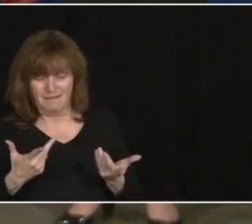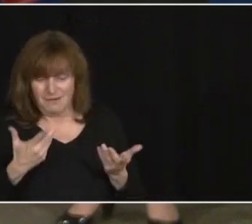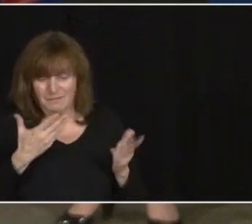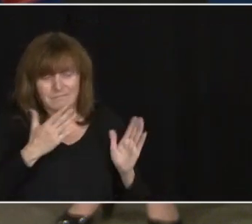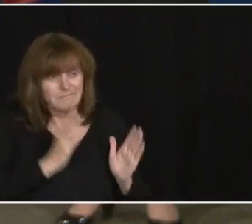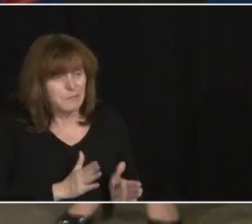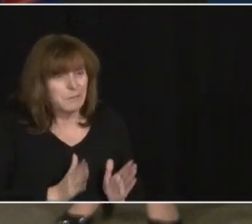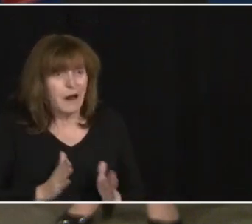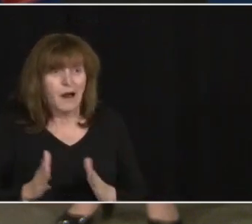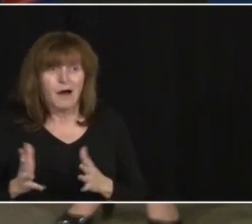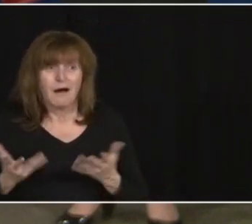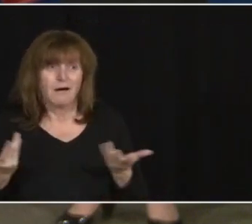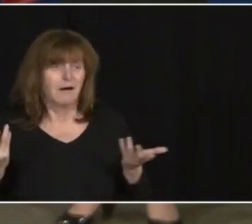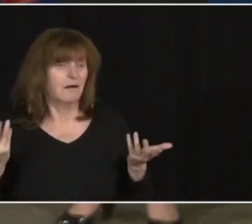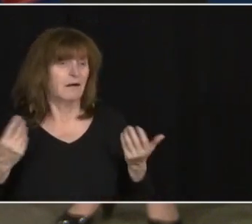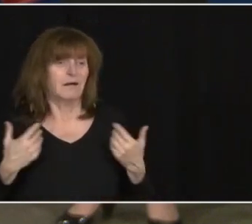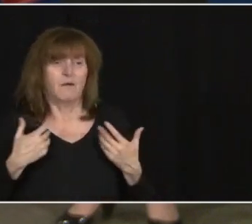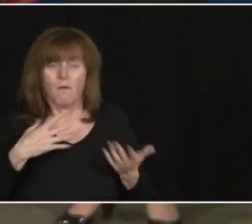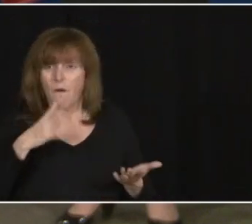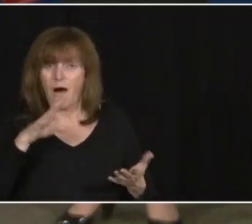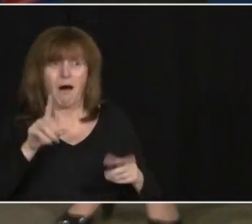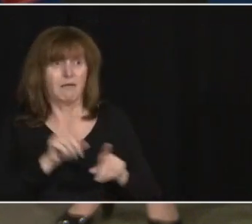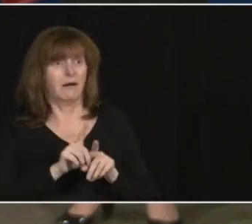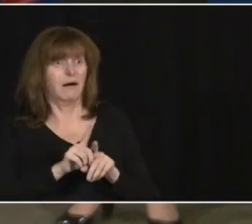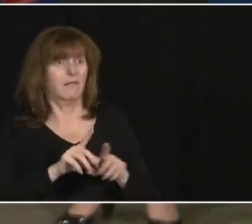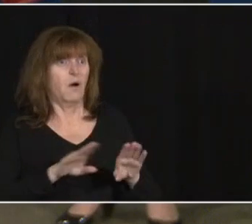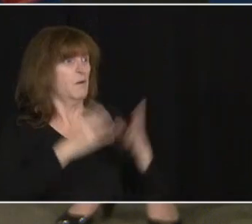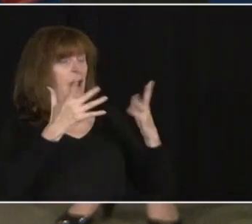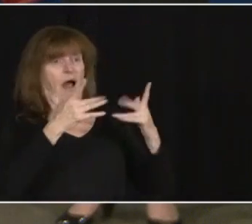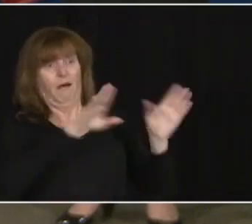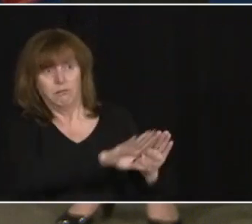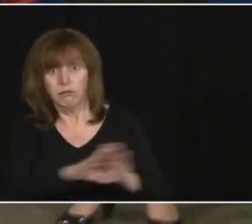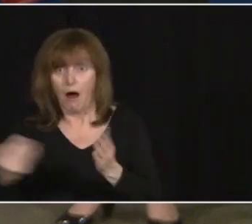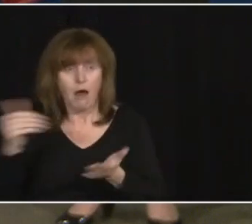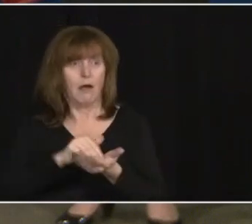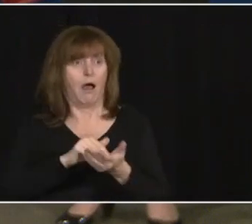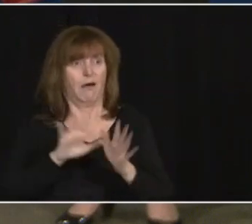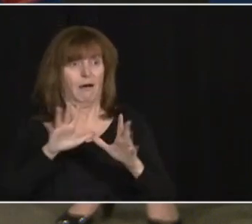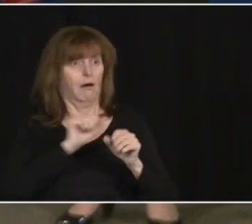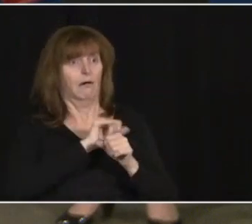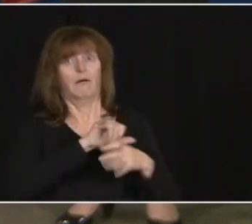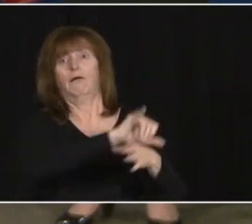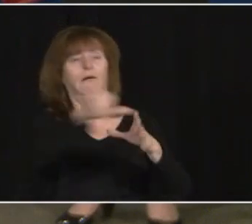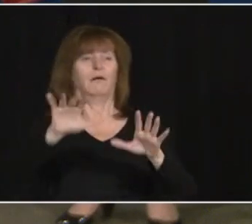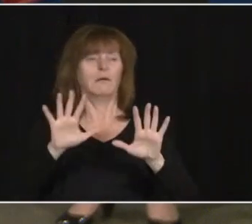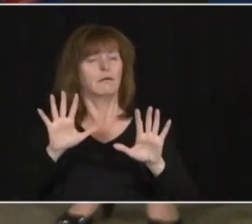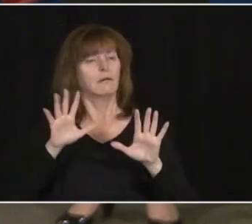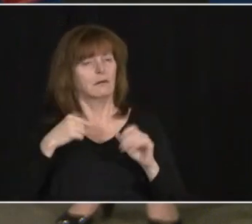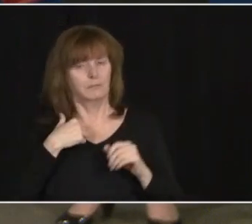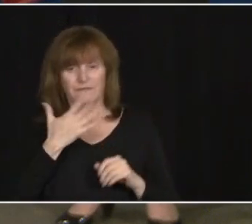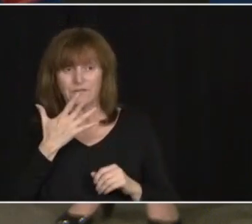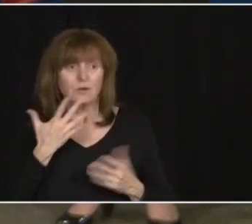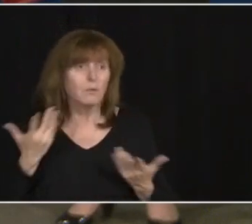We want to make sure at the beginning we do this thoughtfully and carefully and it in stages.